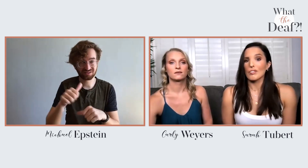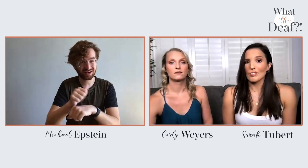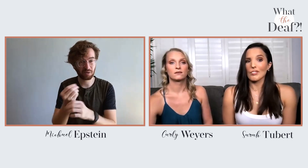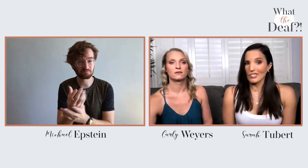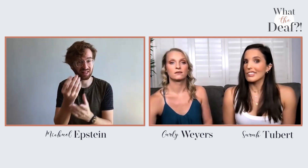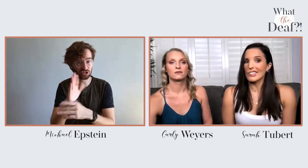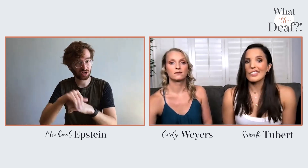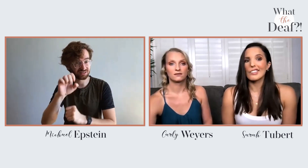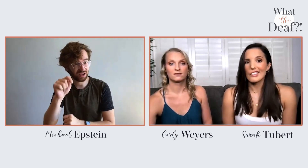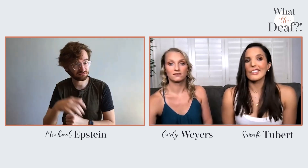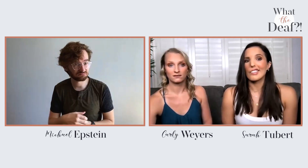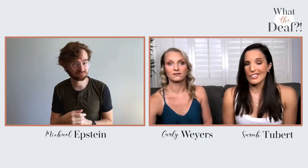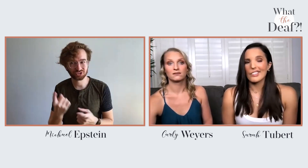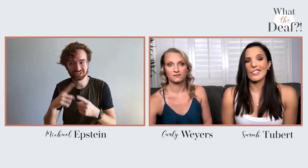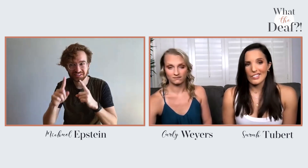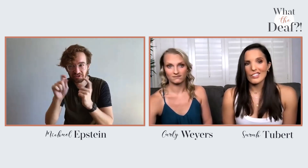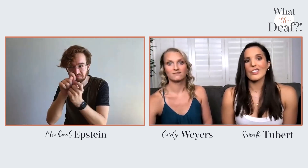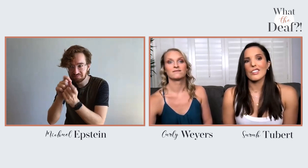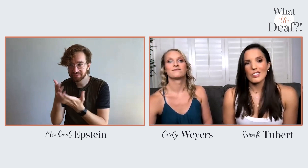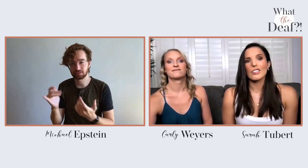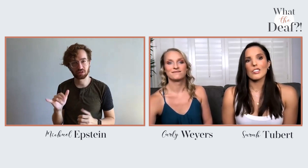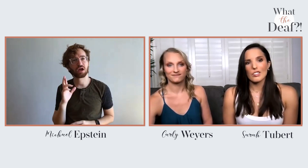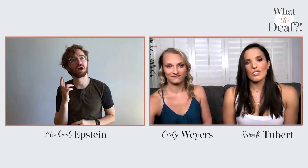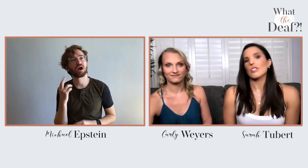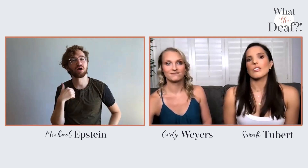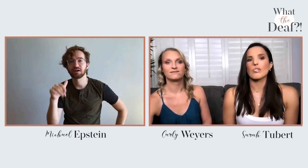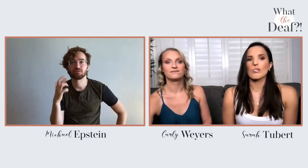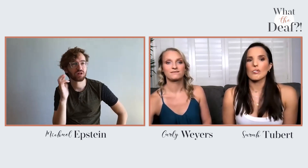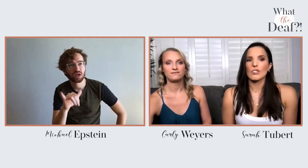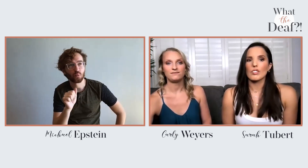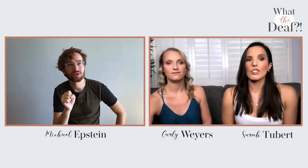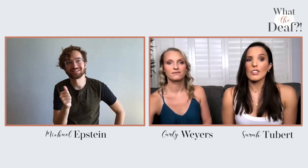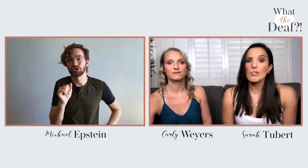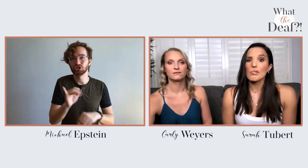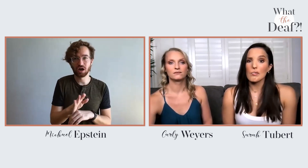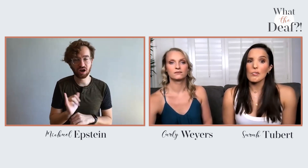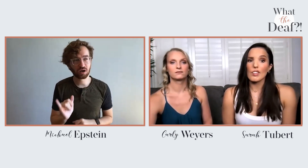to set up greenery, plants and flowers on set. And a lot of people don't realize jobs like that exist.